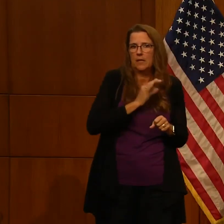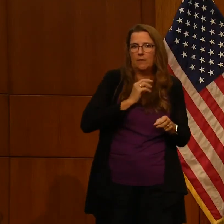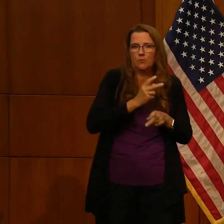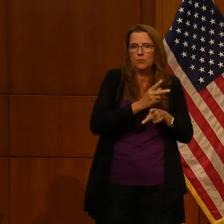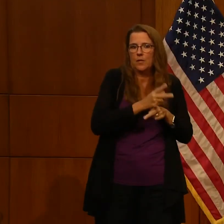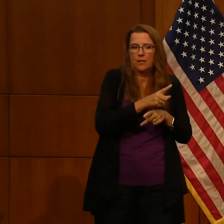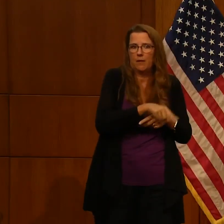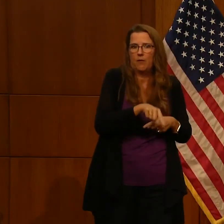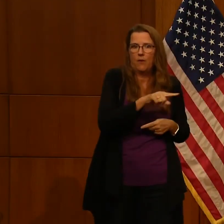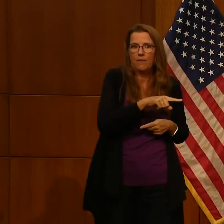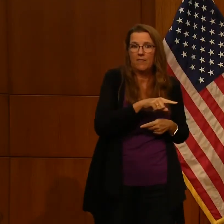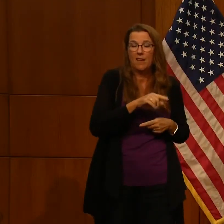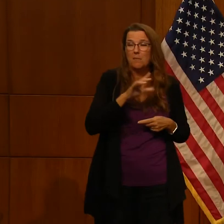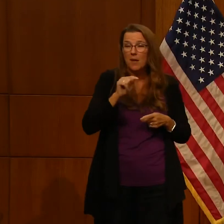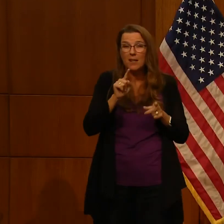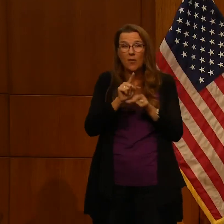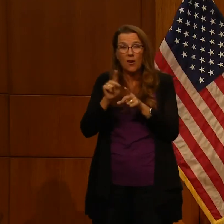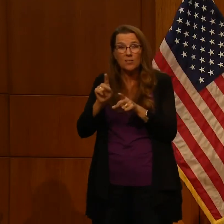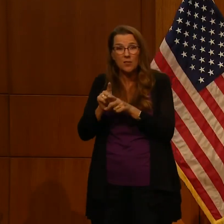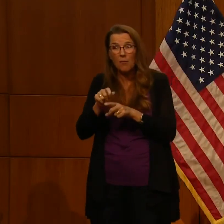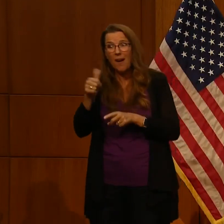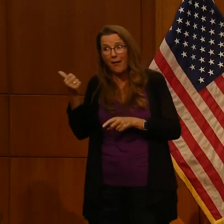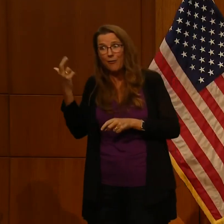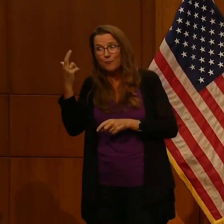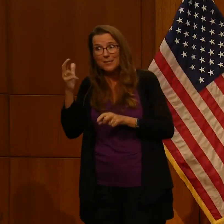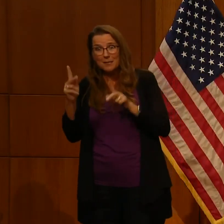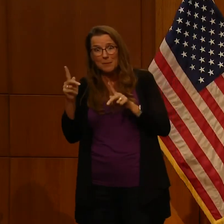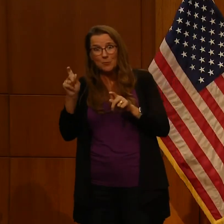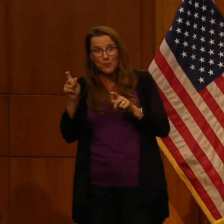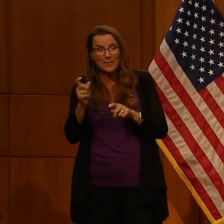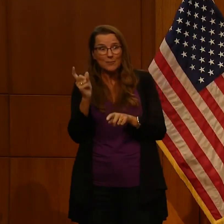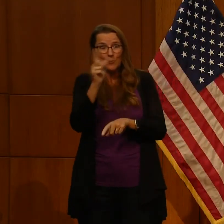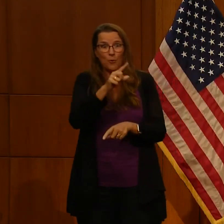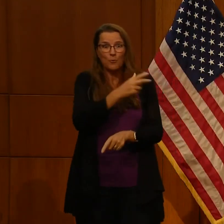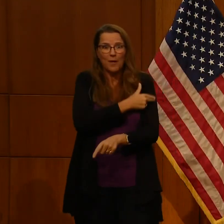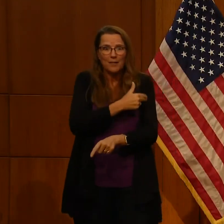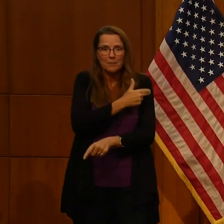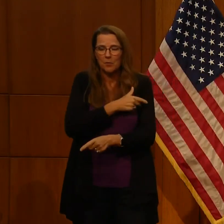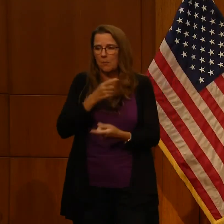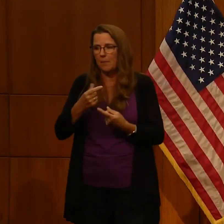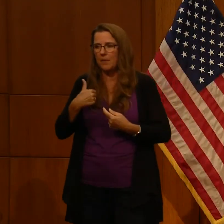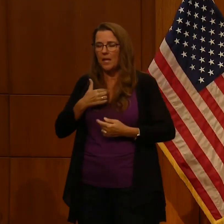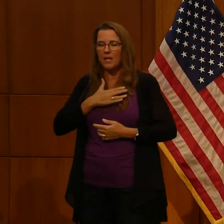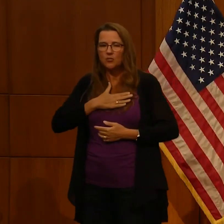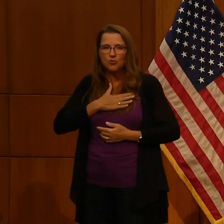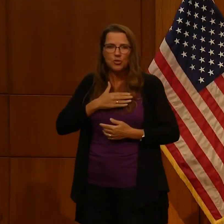ARE NOT GOING TO HAVE STAFF TO TAKE CARE OF THEM. BUT THEY'RE ALSO, YOU KNOW, A LOT OF OTHER